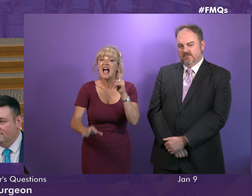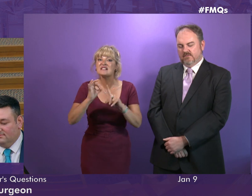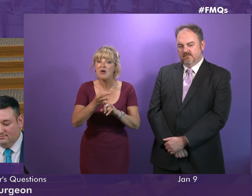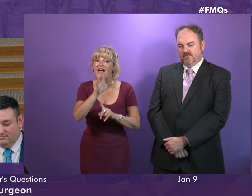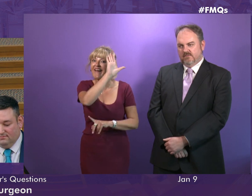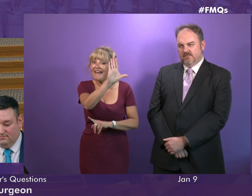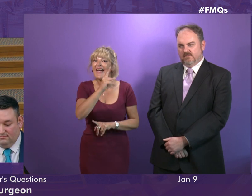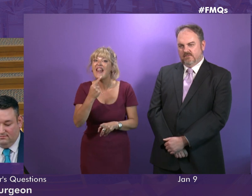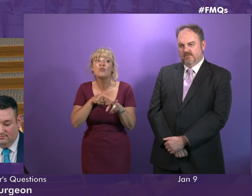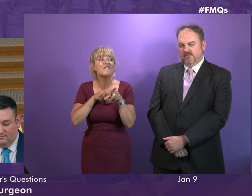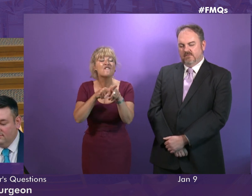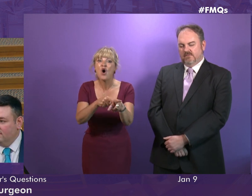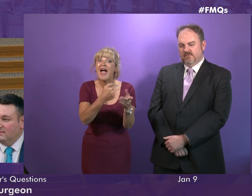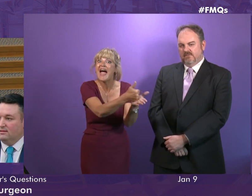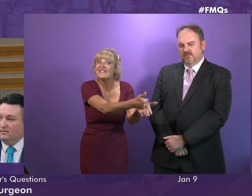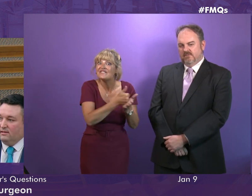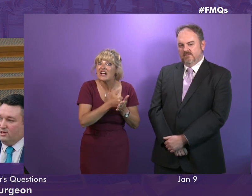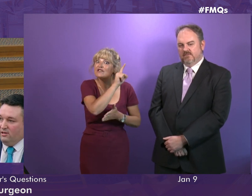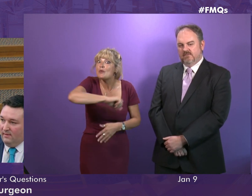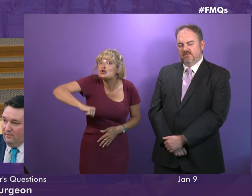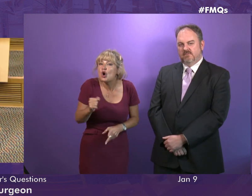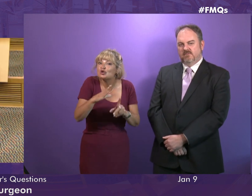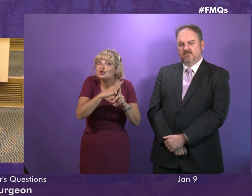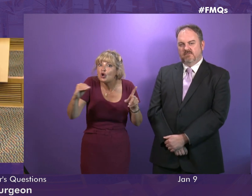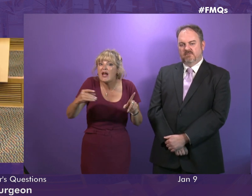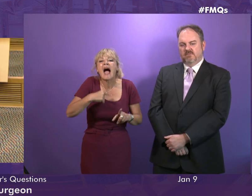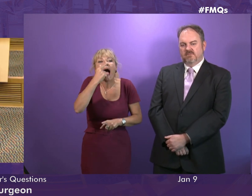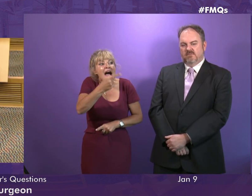If we had followed the advice of the Scottish Conservatives and had given tax cuts to the